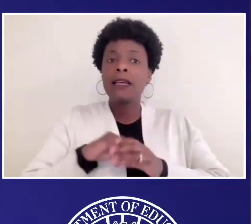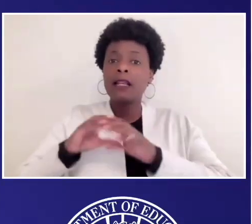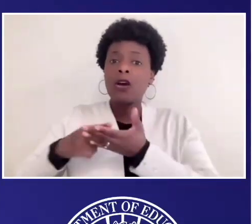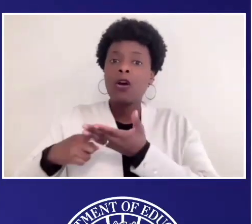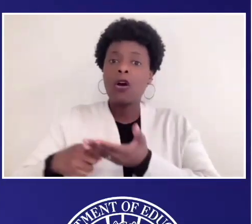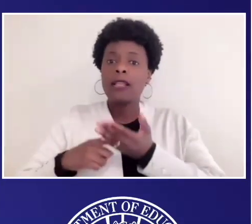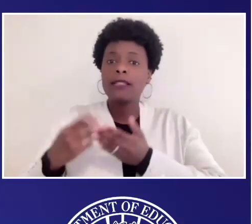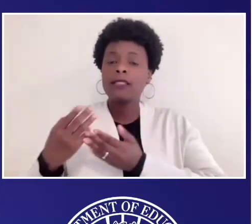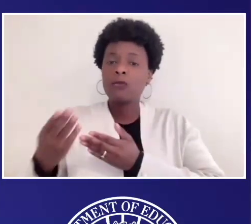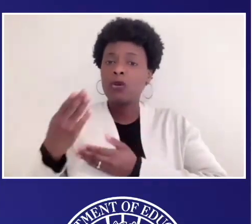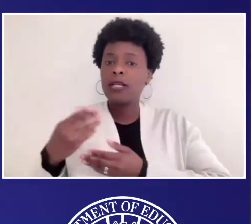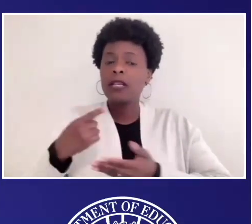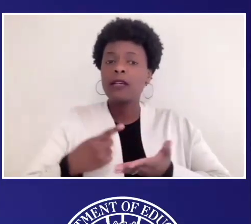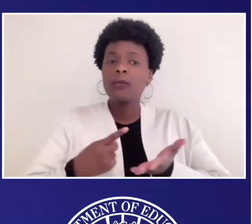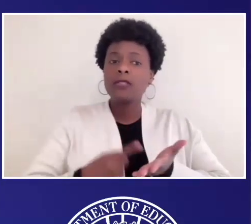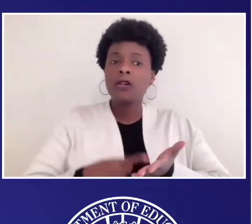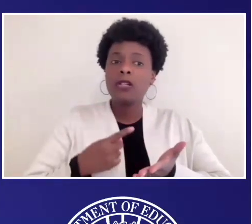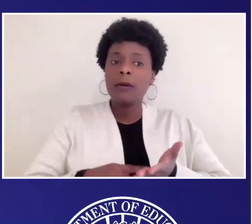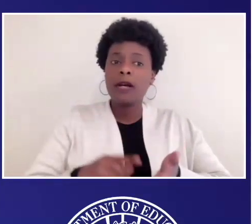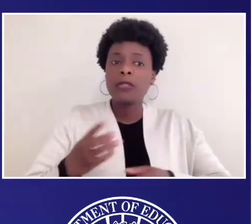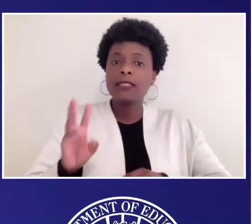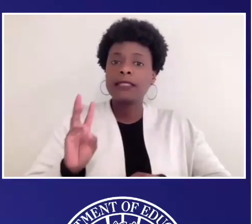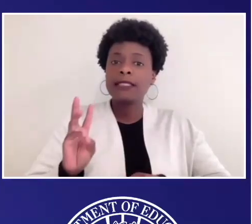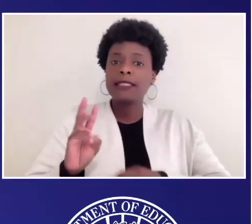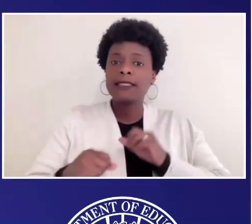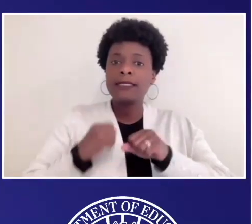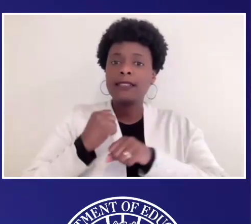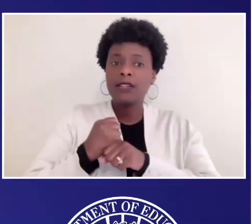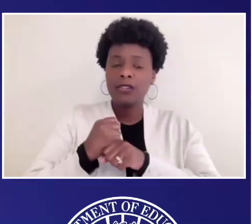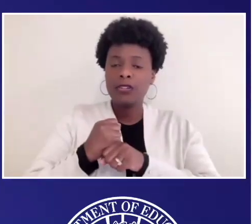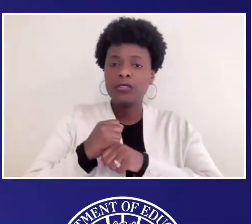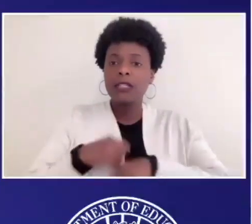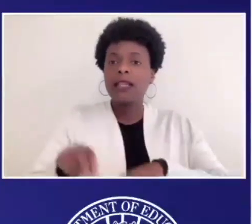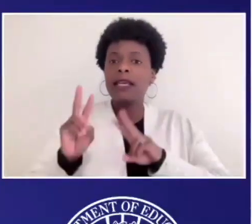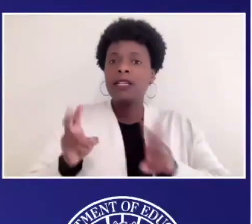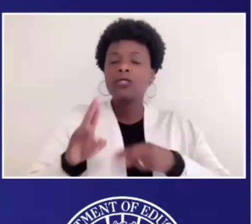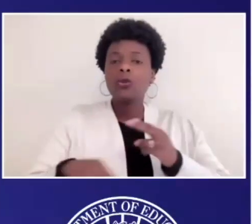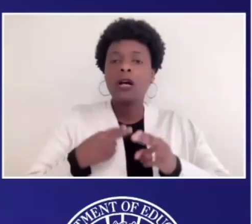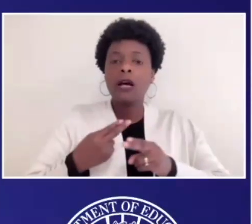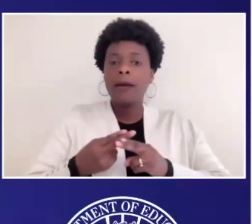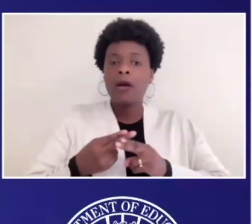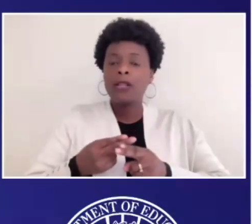we talked about the six years and the issue around the accelerated three-year undergraduate degree.